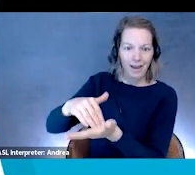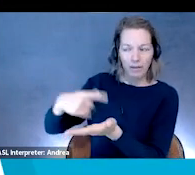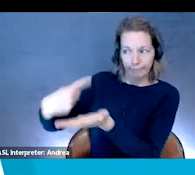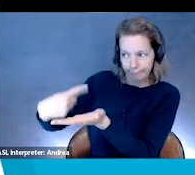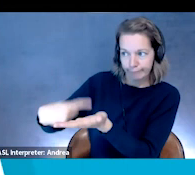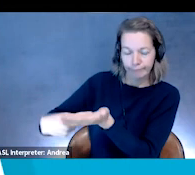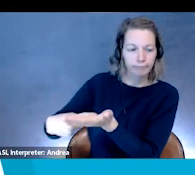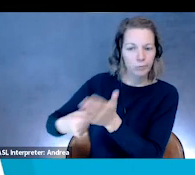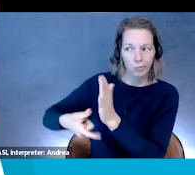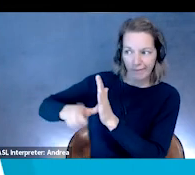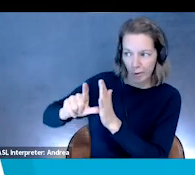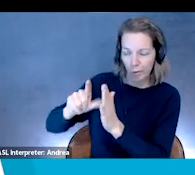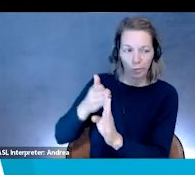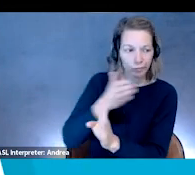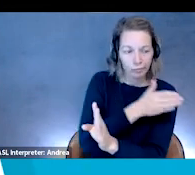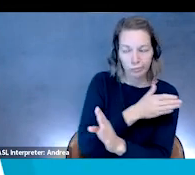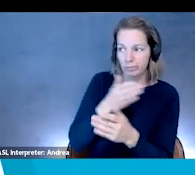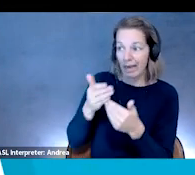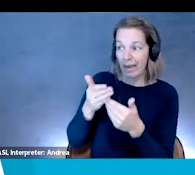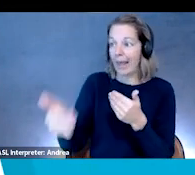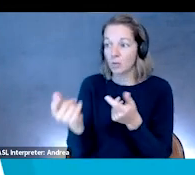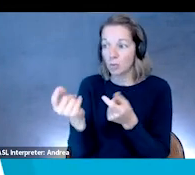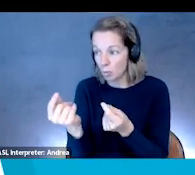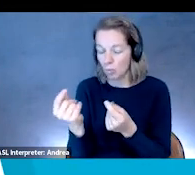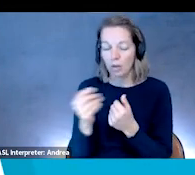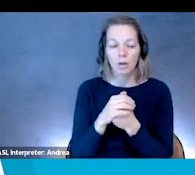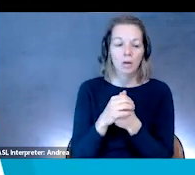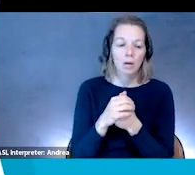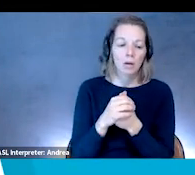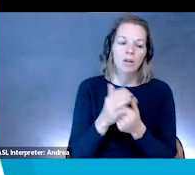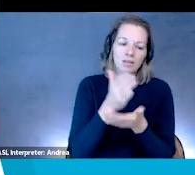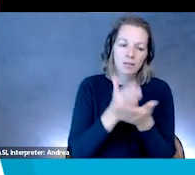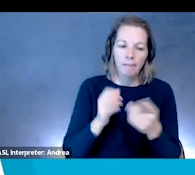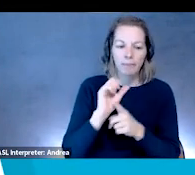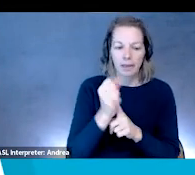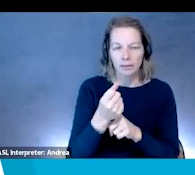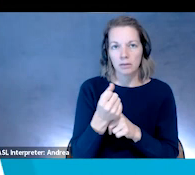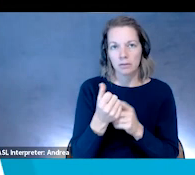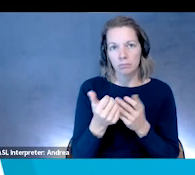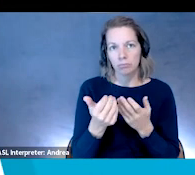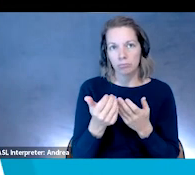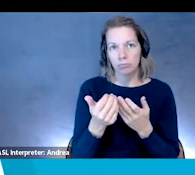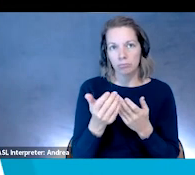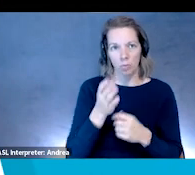DISCUSS WHAT WE CAN DO TO HELP, WHAT SORT OF ADVICE WE CAN PROVIDE. FOLLOW-UP WITH THE CALLER AND GO OVER